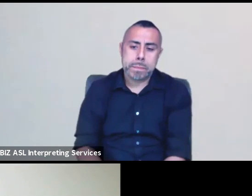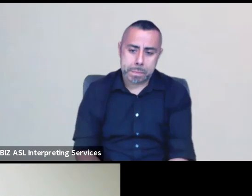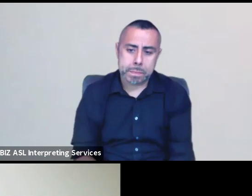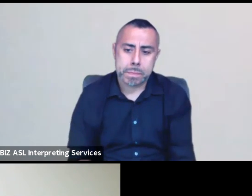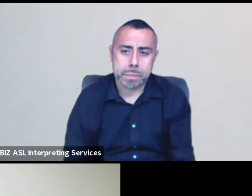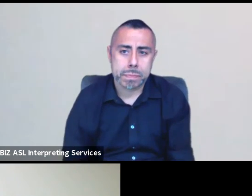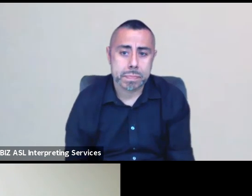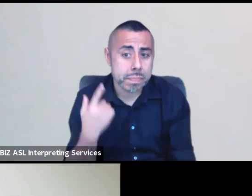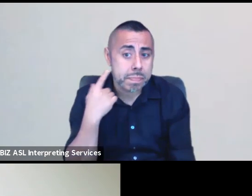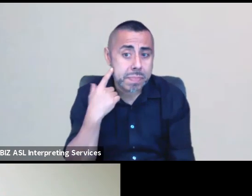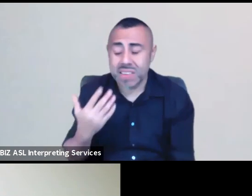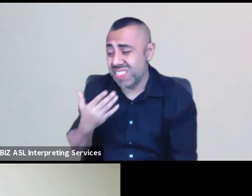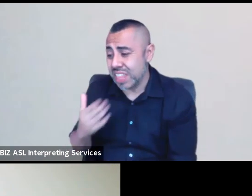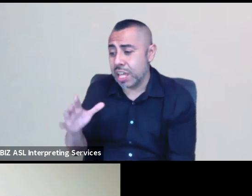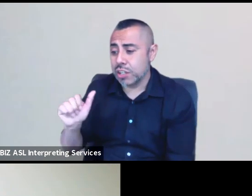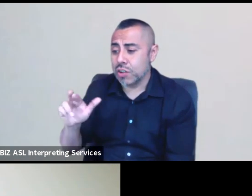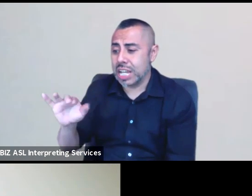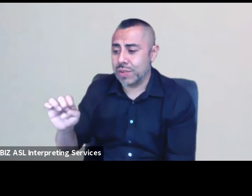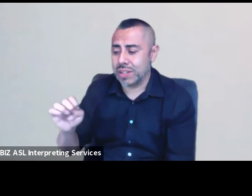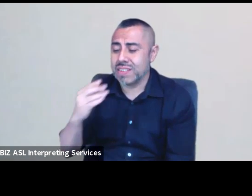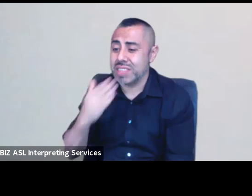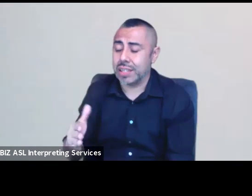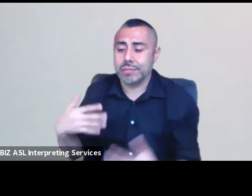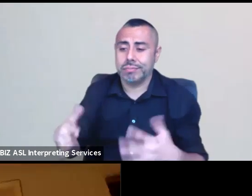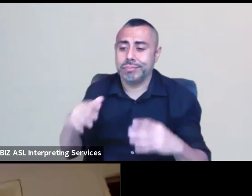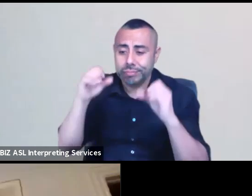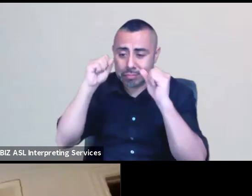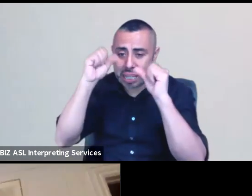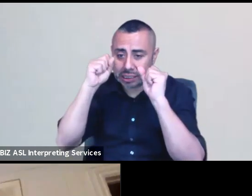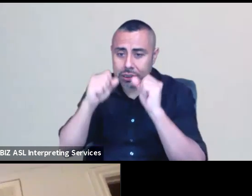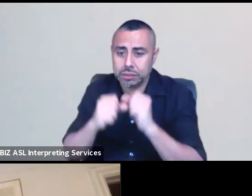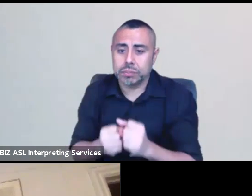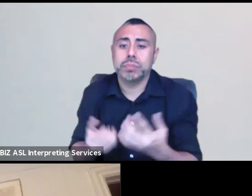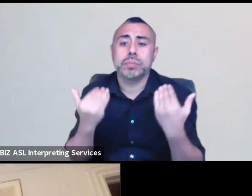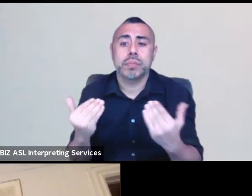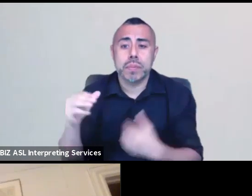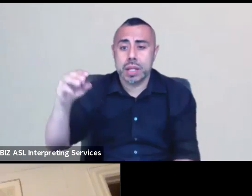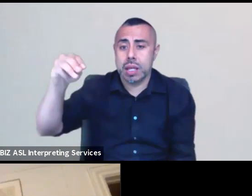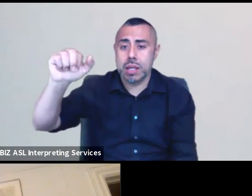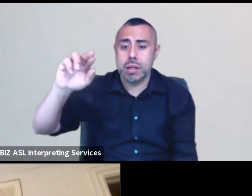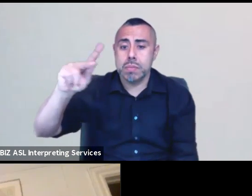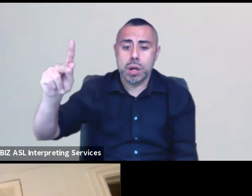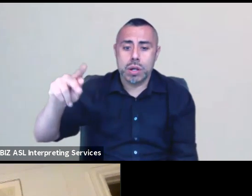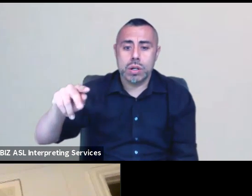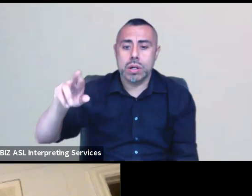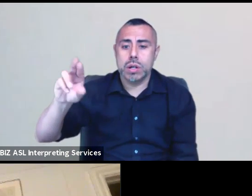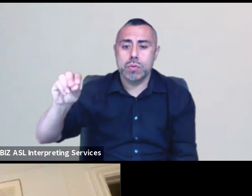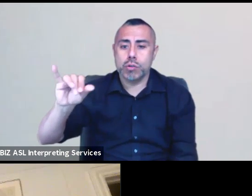Thank you, Carrie. Thank you, that was amazing. And now Mark Rossier, I'm gonna invite you to share